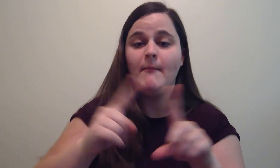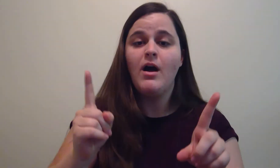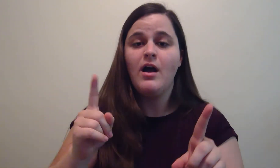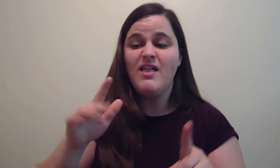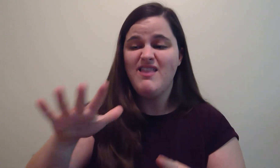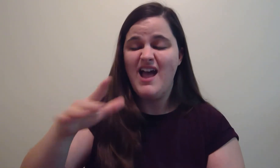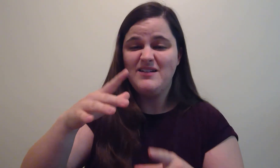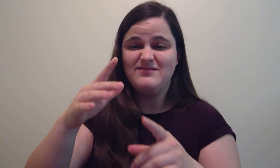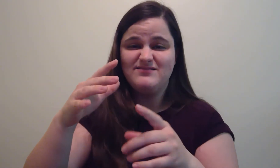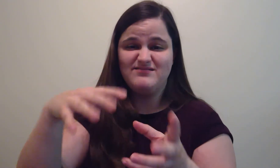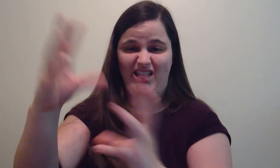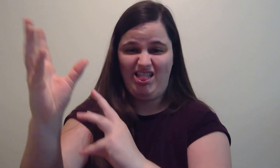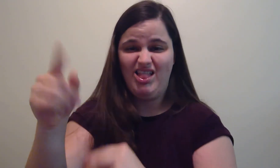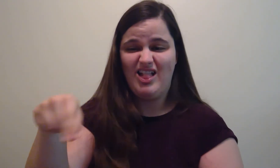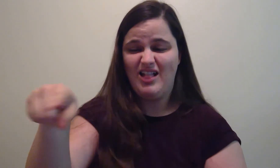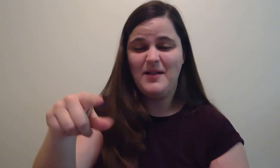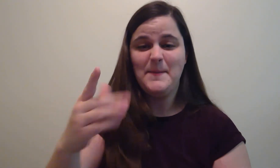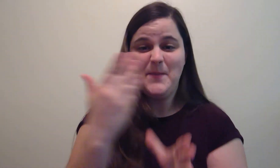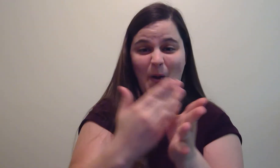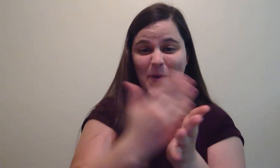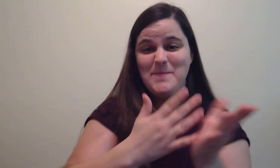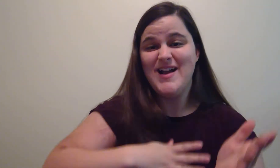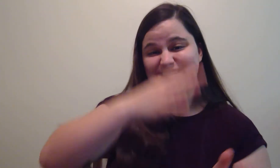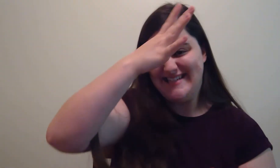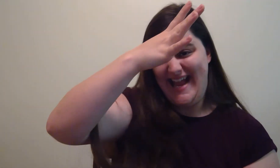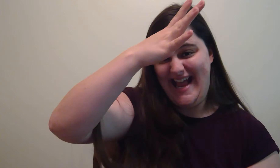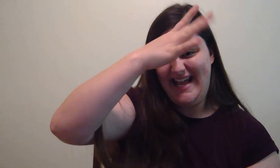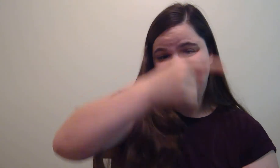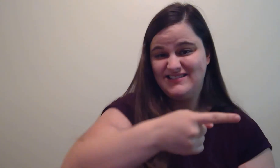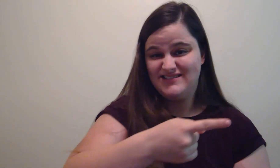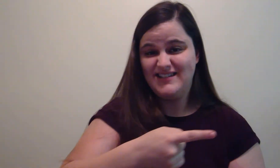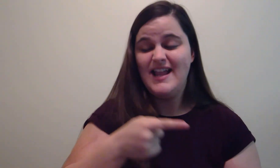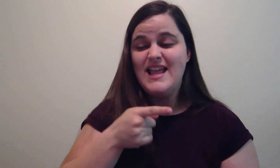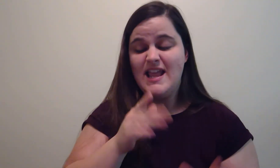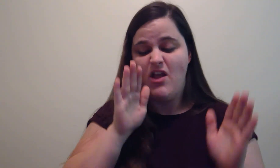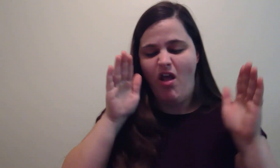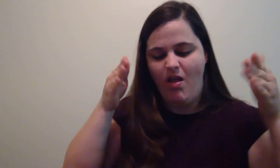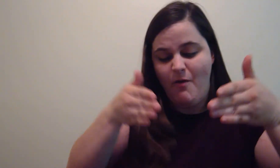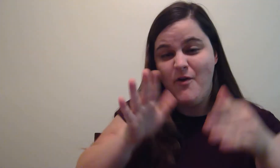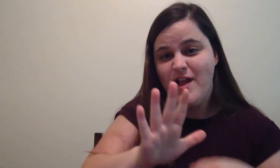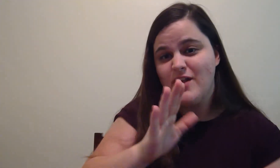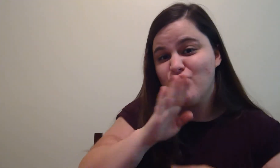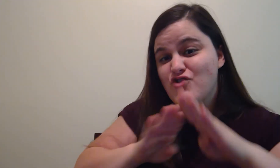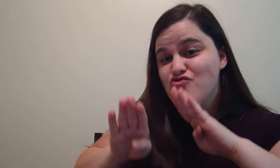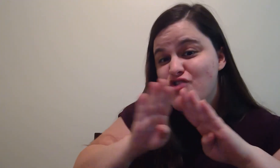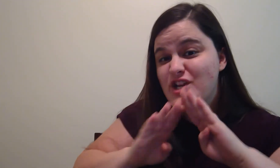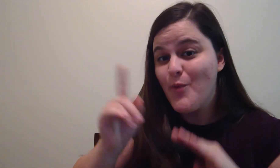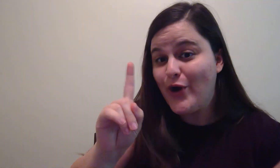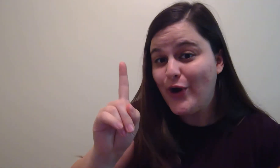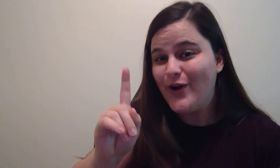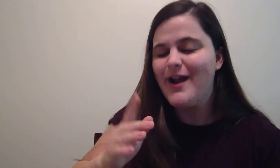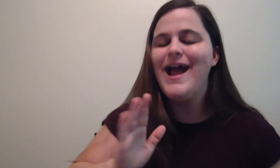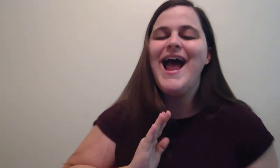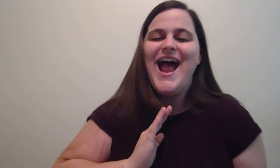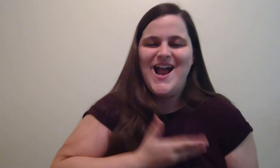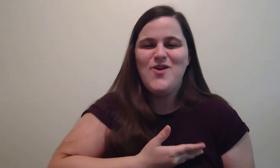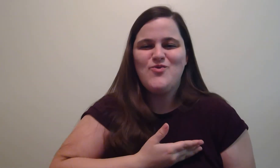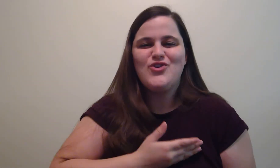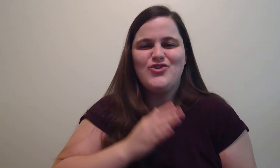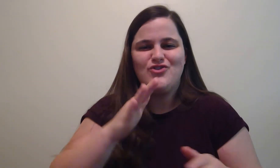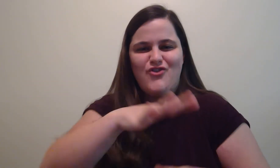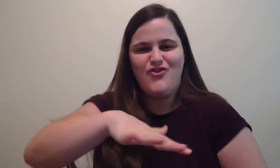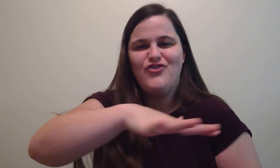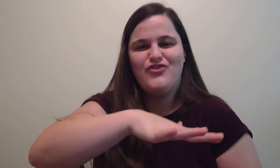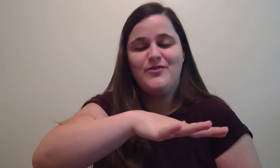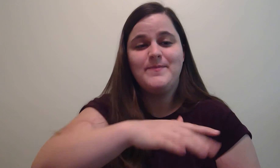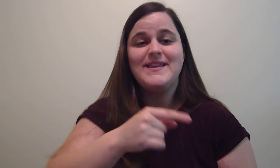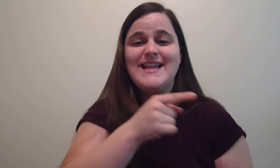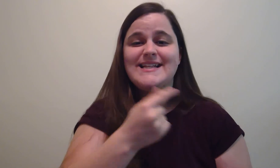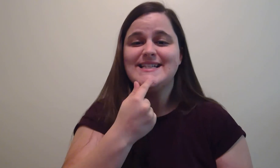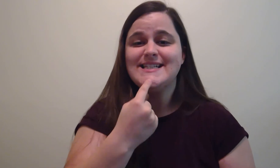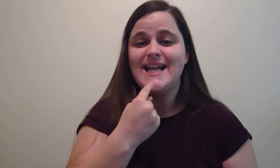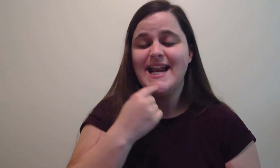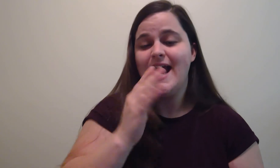but the Baker's mess bugged my dad big time, and he channeled his frustrations into our yard and said it was